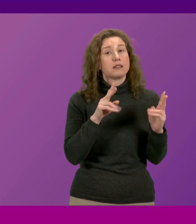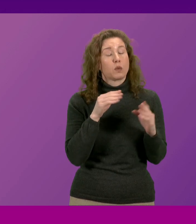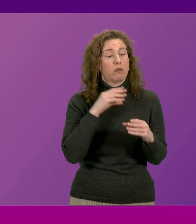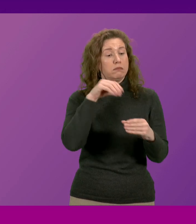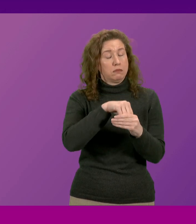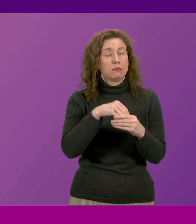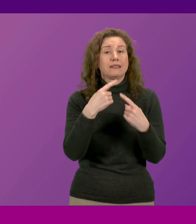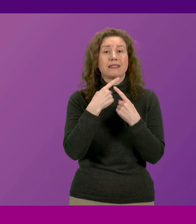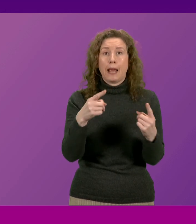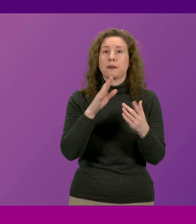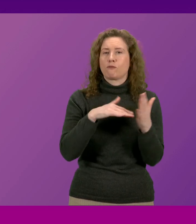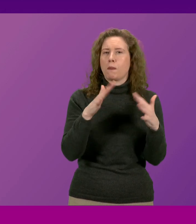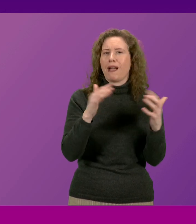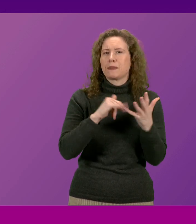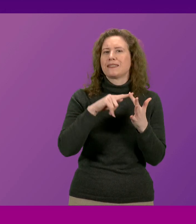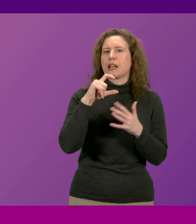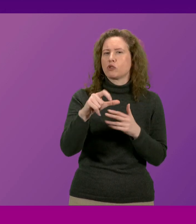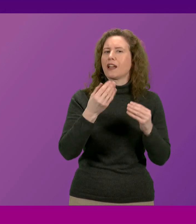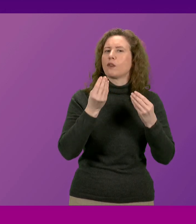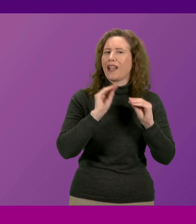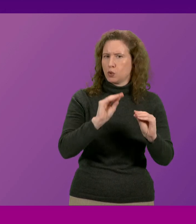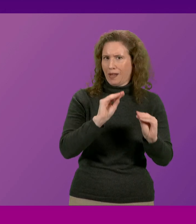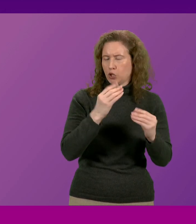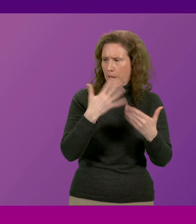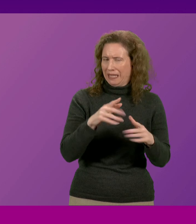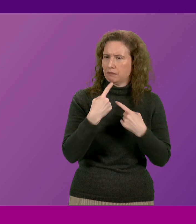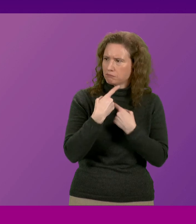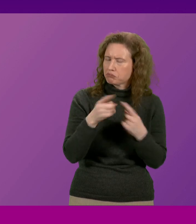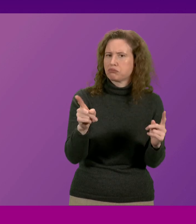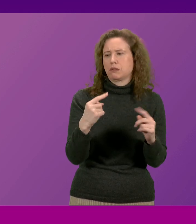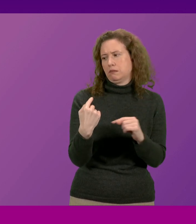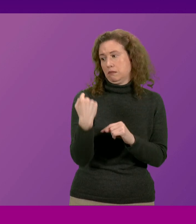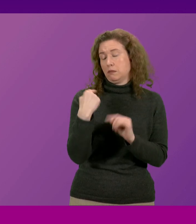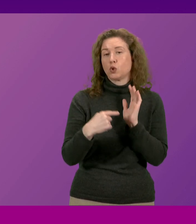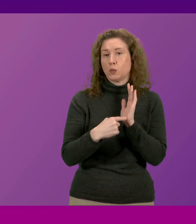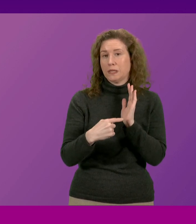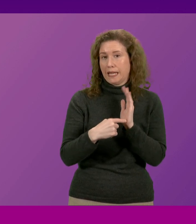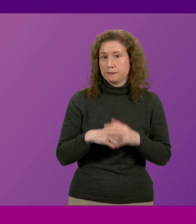statement that the Cabinet Secretary for Education and Skills made to the Parliament on Tuesday.